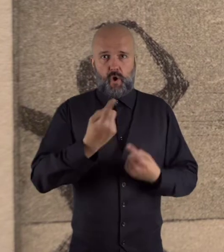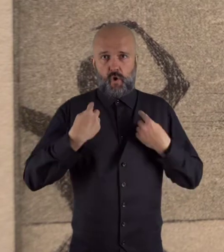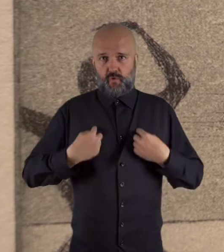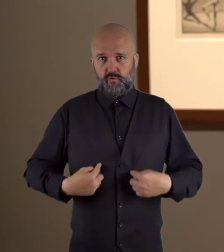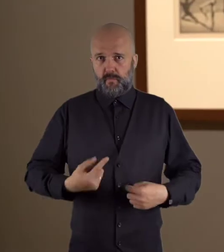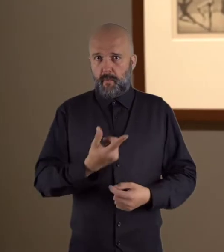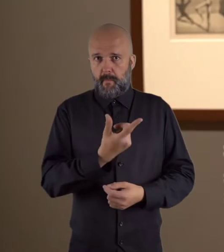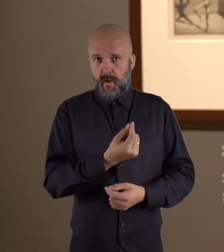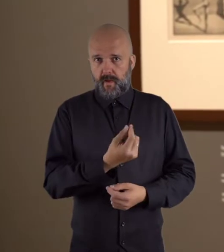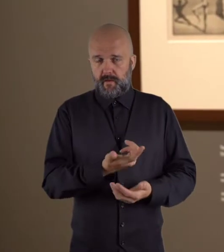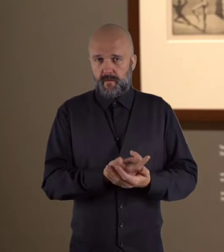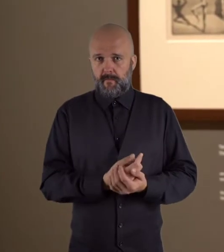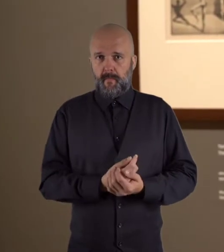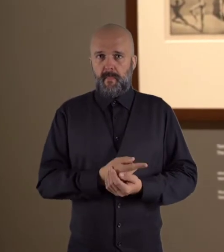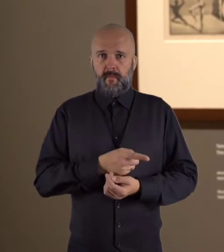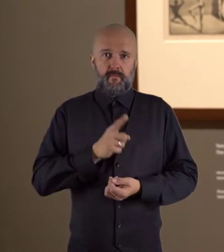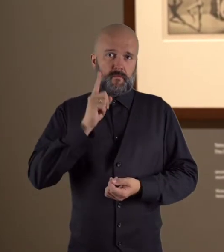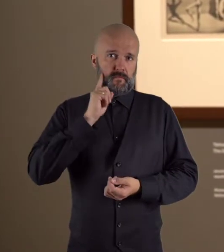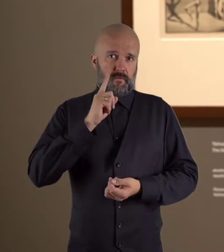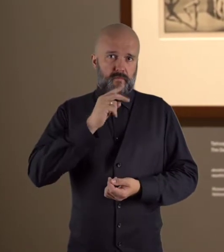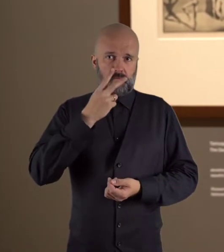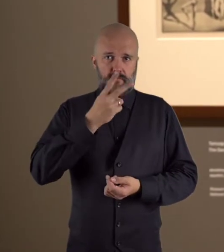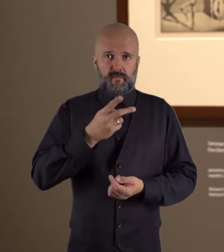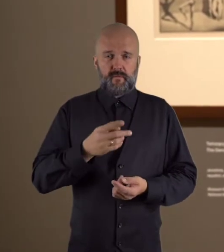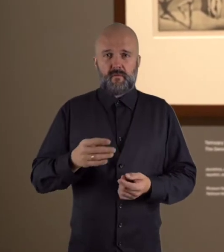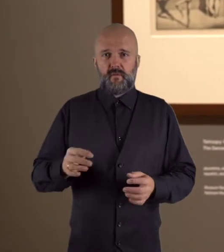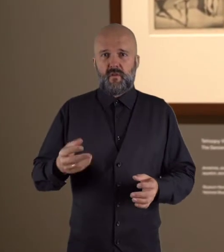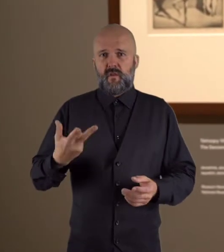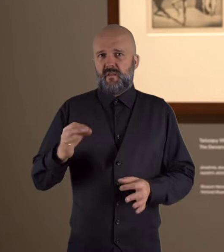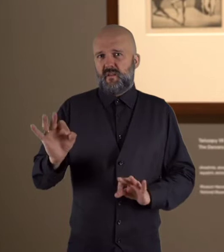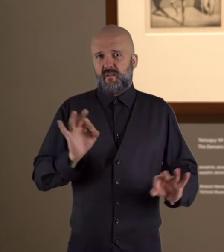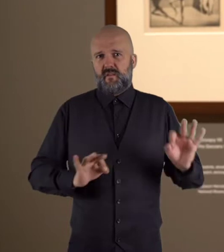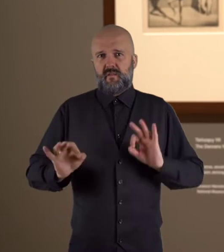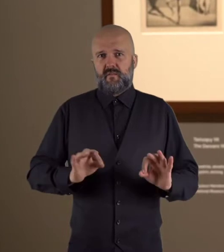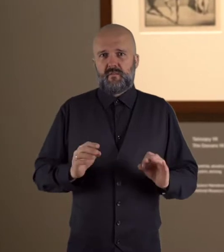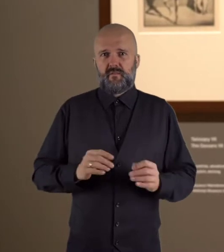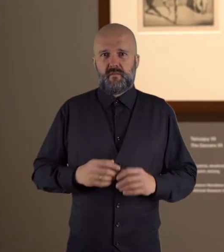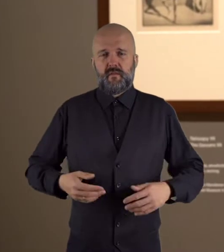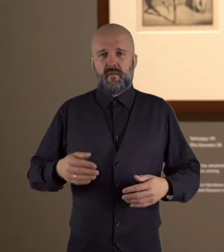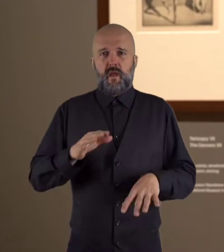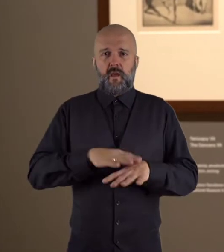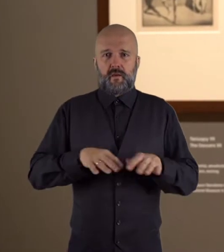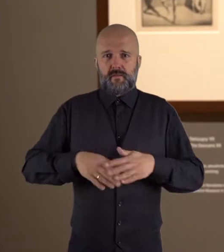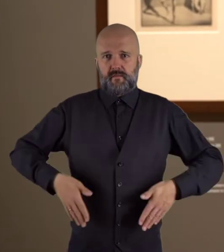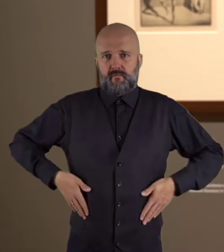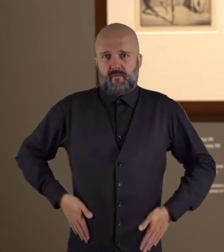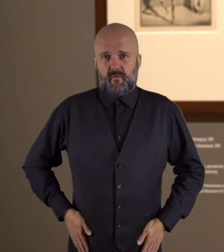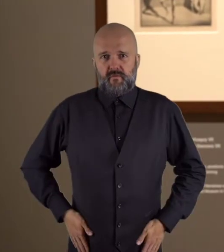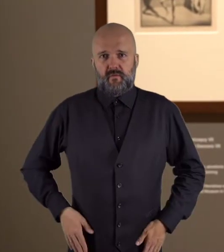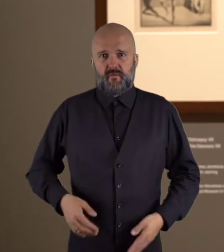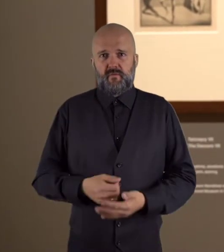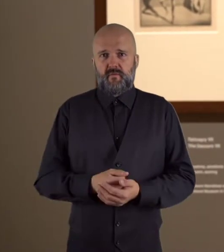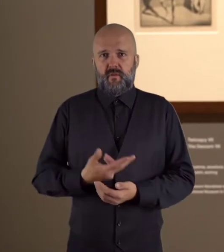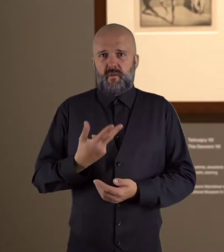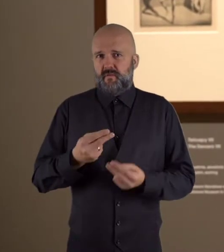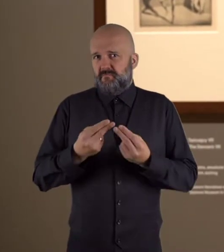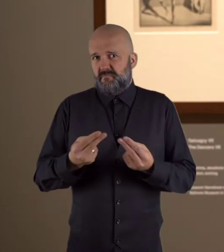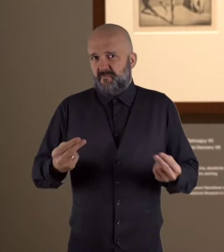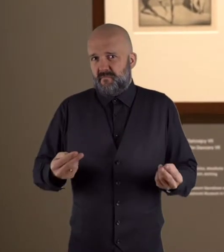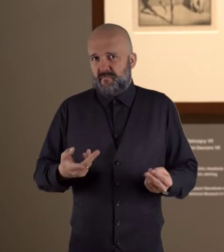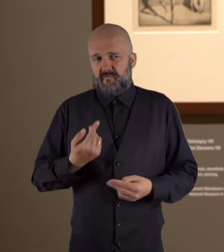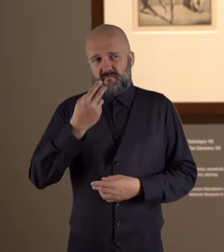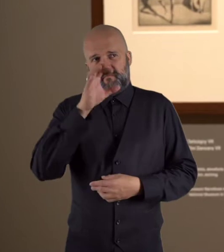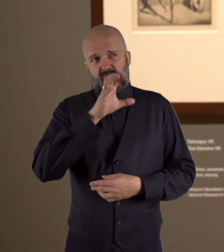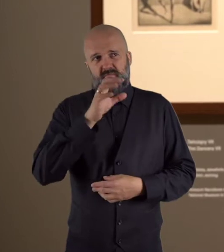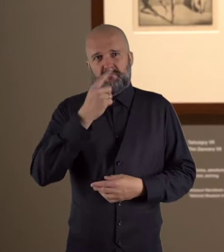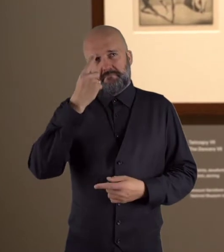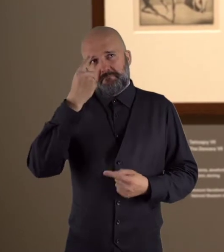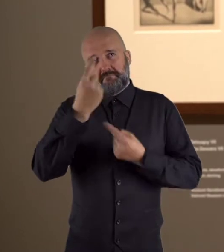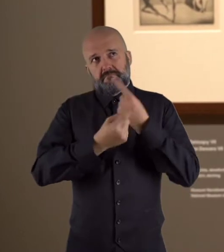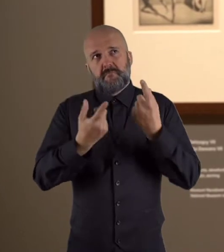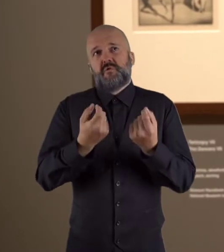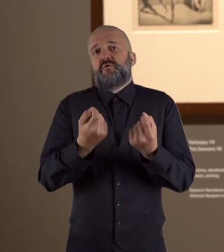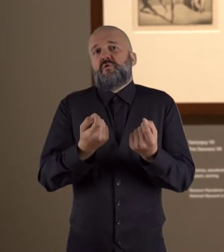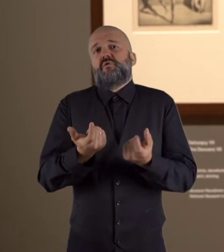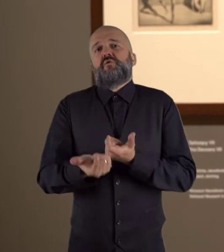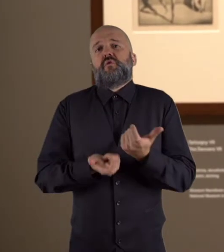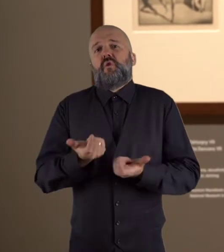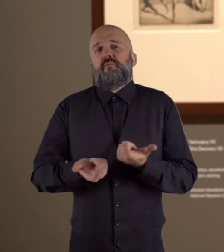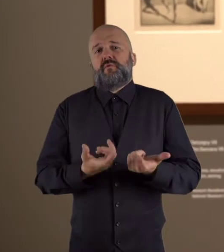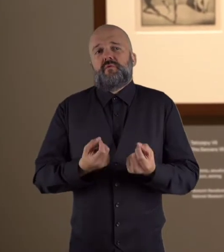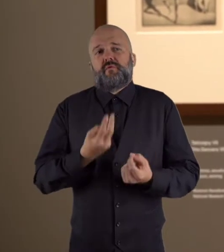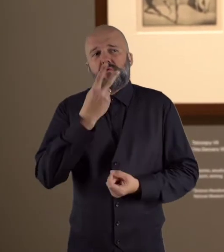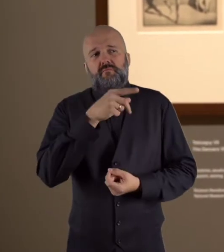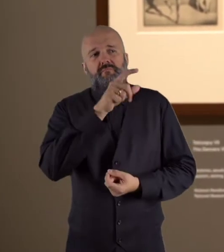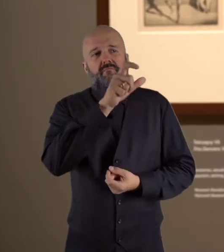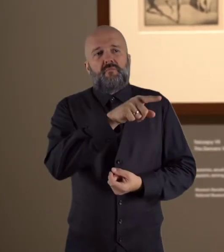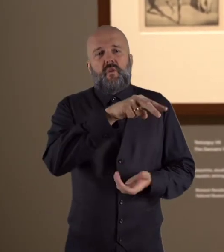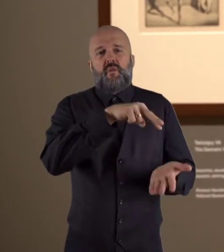with a man who leans against the wall in such a careless way, has his hands in his pockets and as if wondering what to do, what to do with this dancing person,